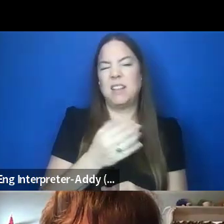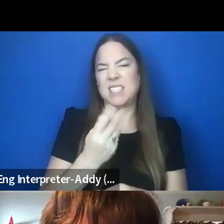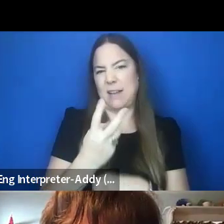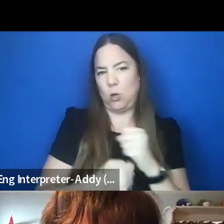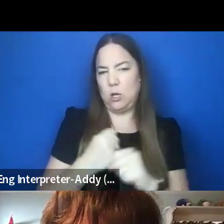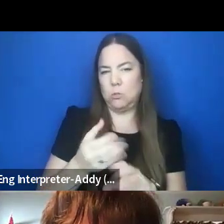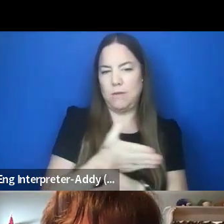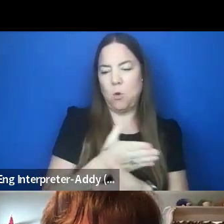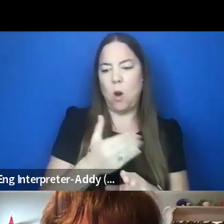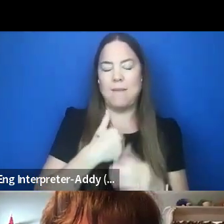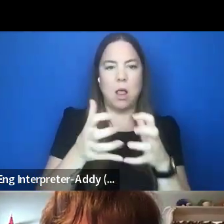Brooke Wilson: Indirect cost rates.